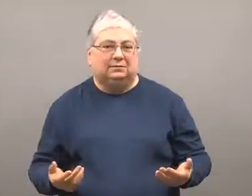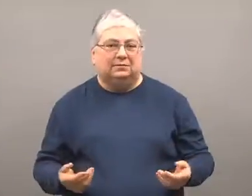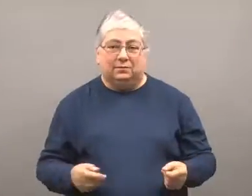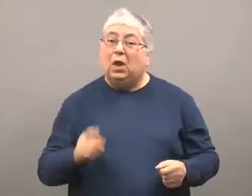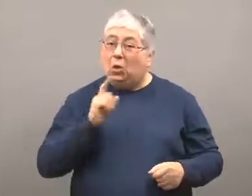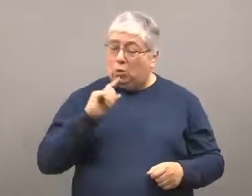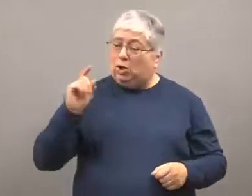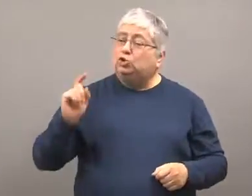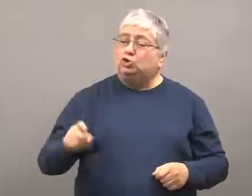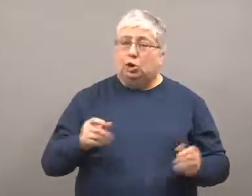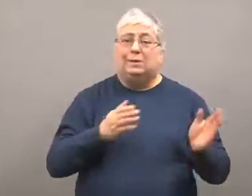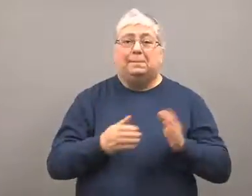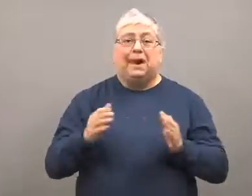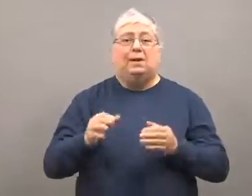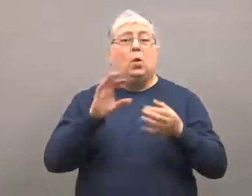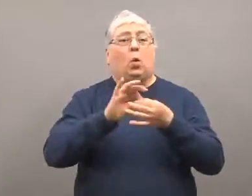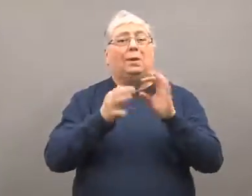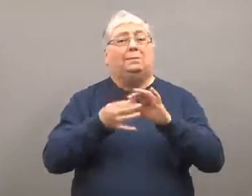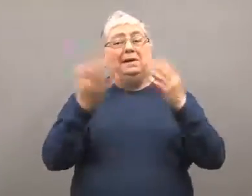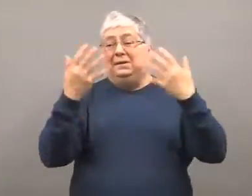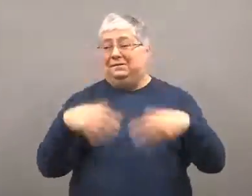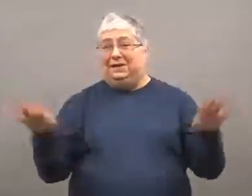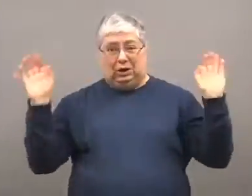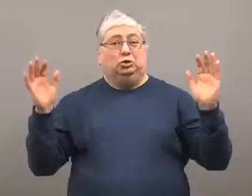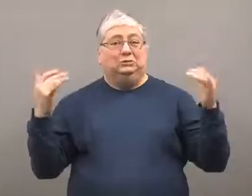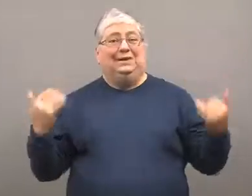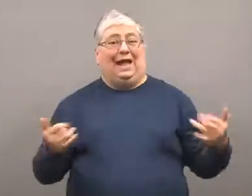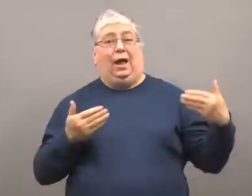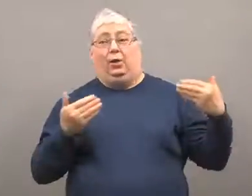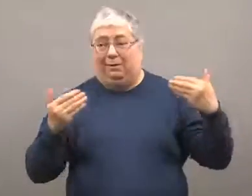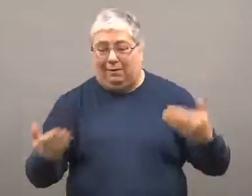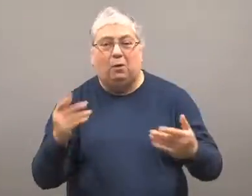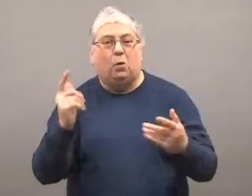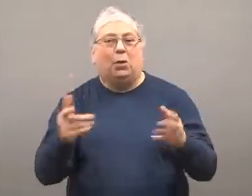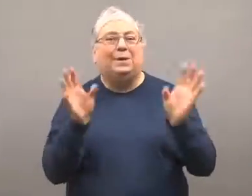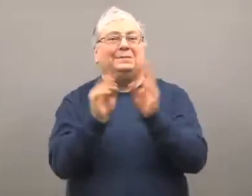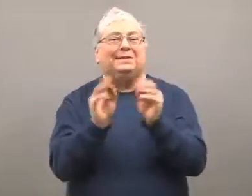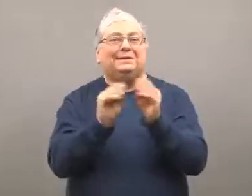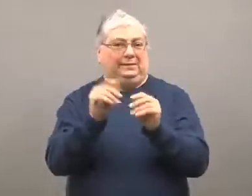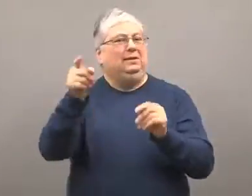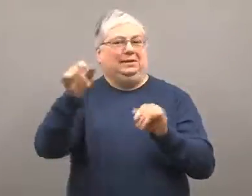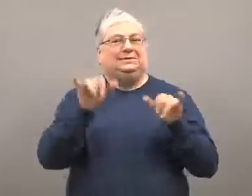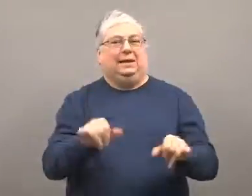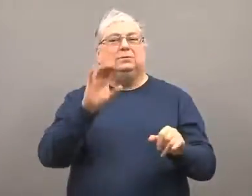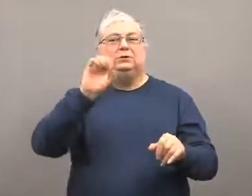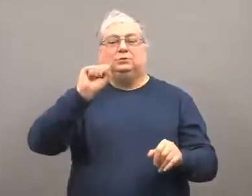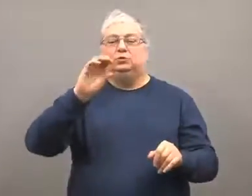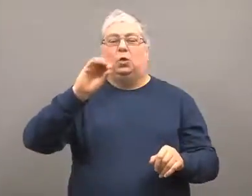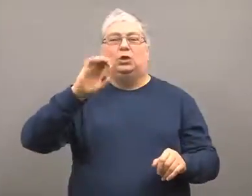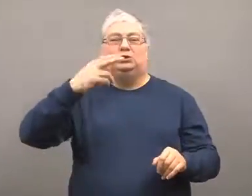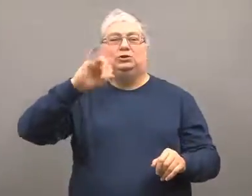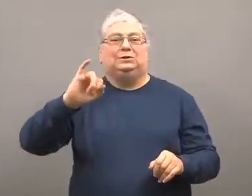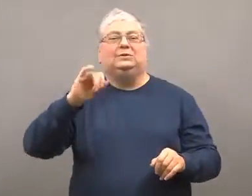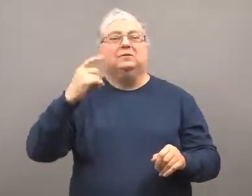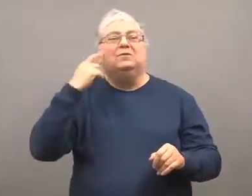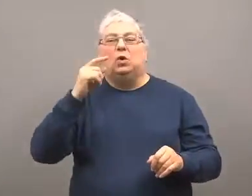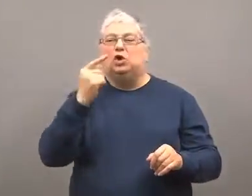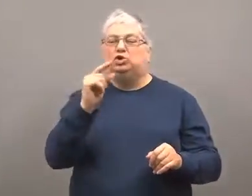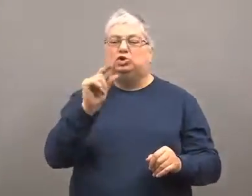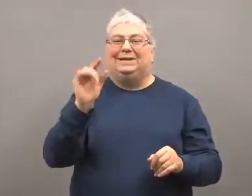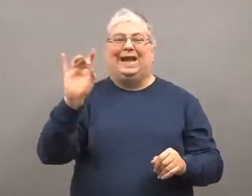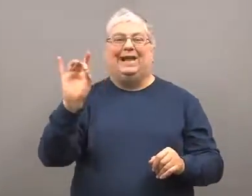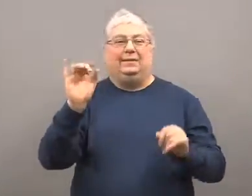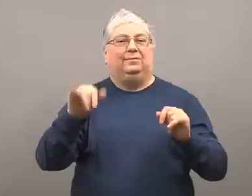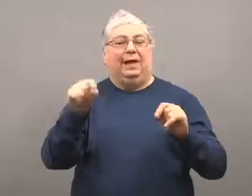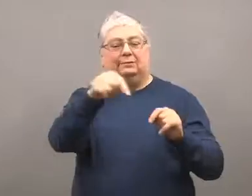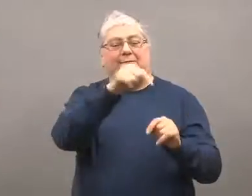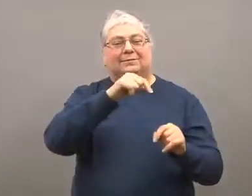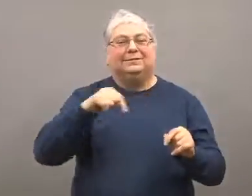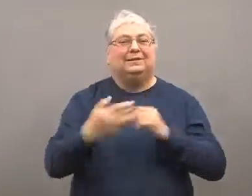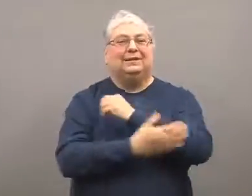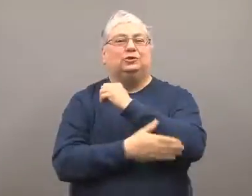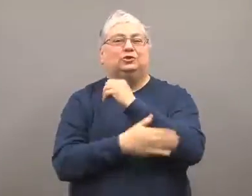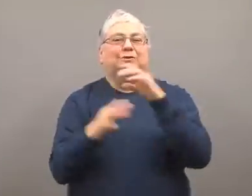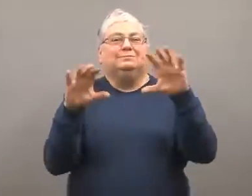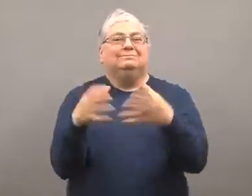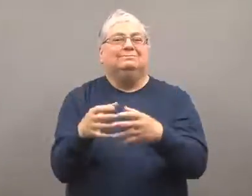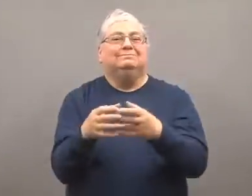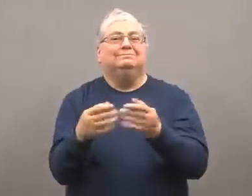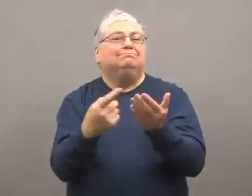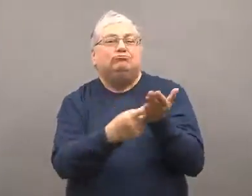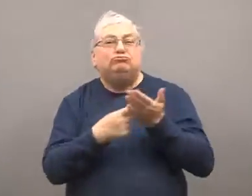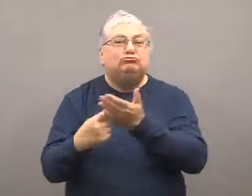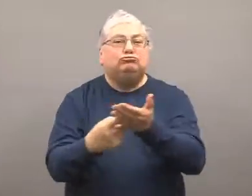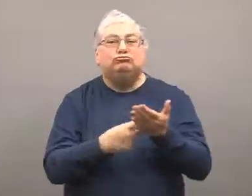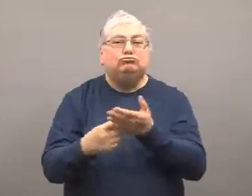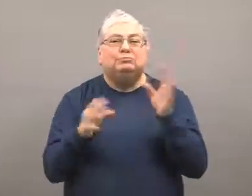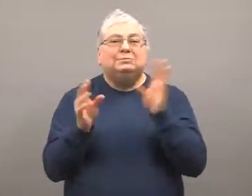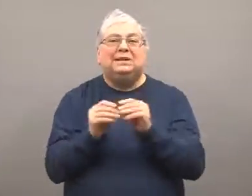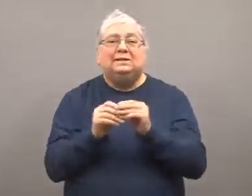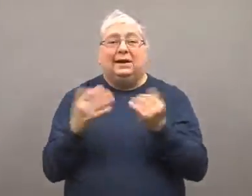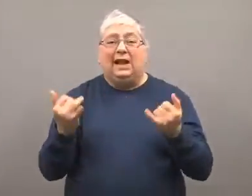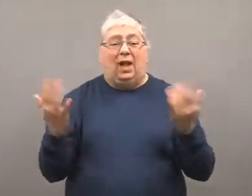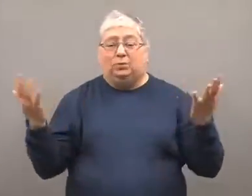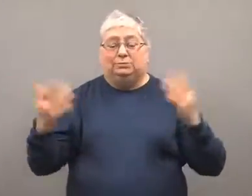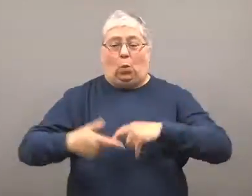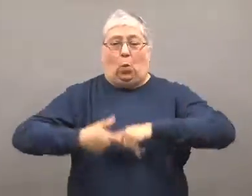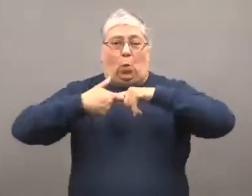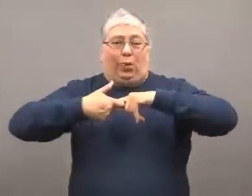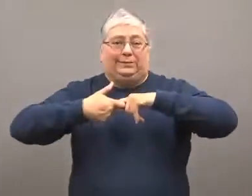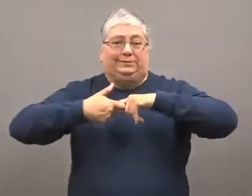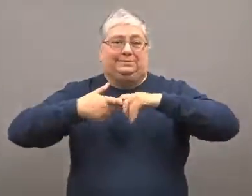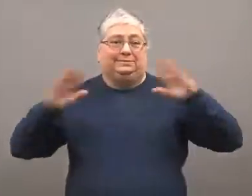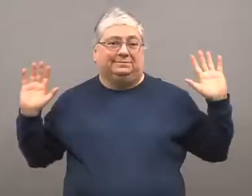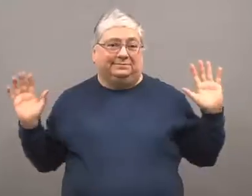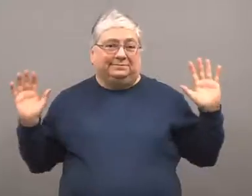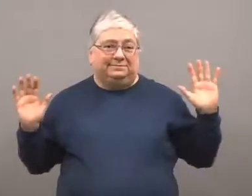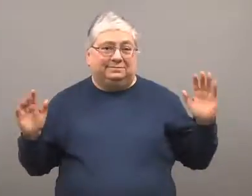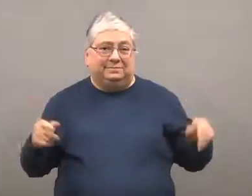Now that the Olympics are over, the G8 countries were set to meet in Sochi.